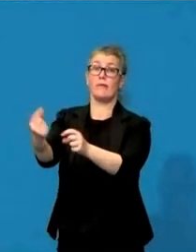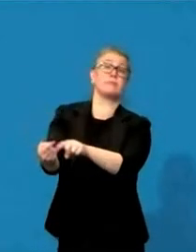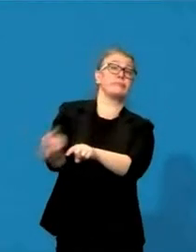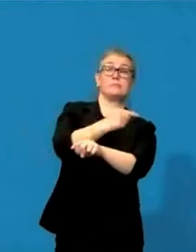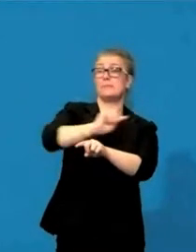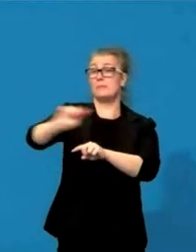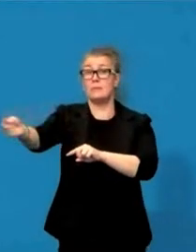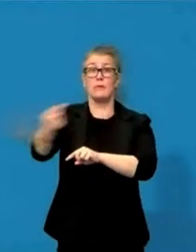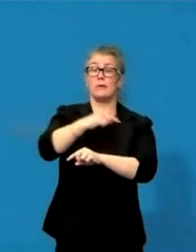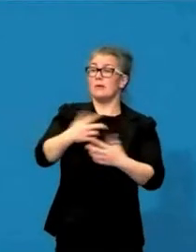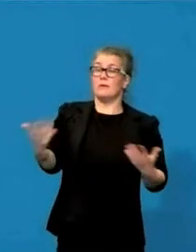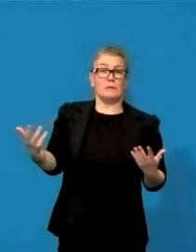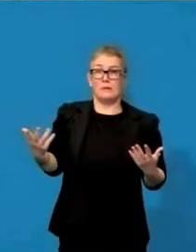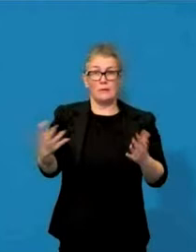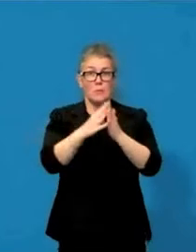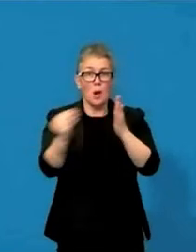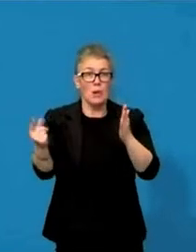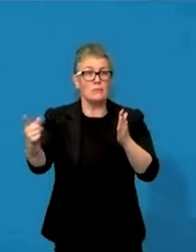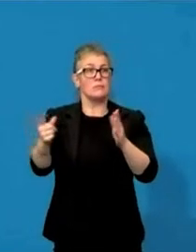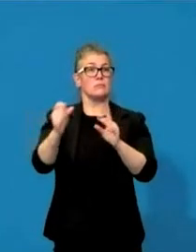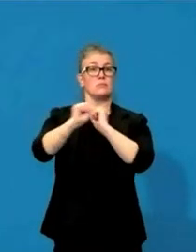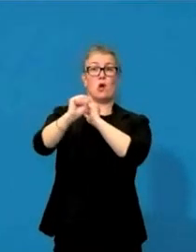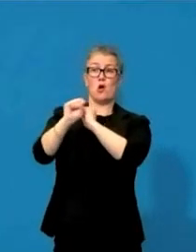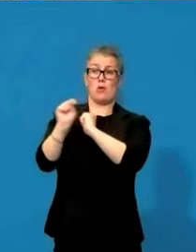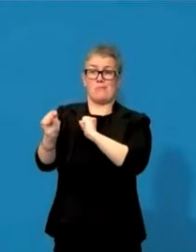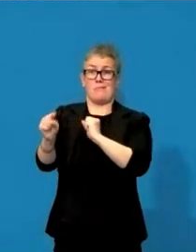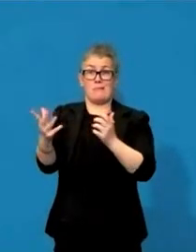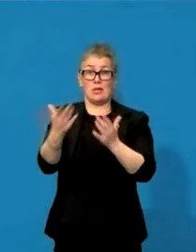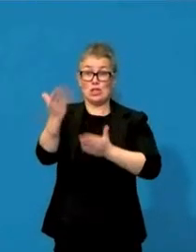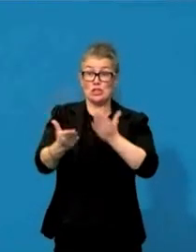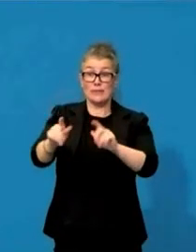that's being promoted and you have service delivery coming from Perth, one of the